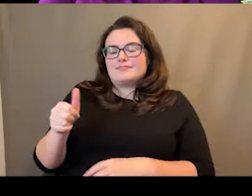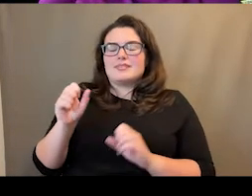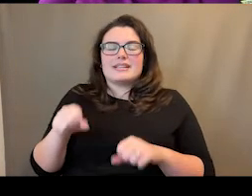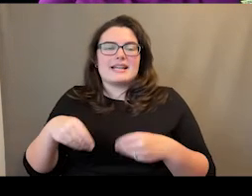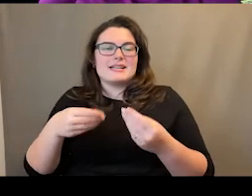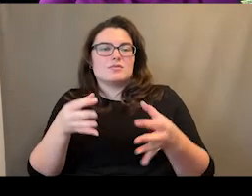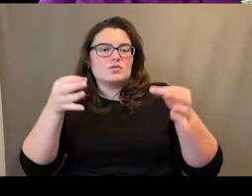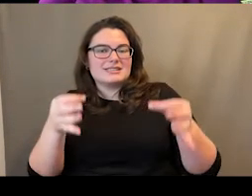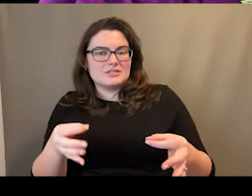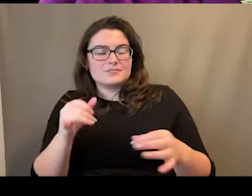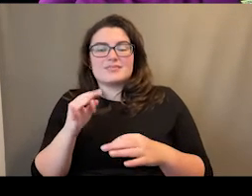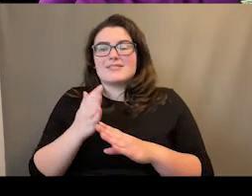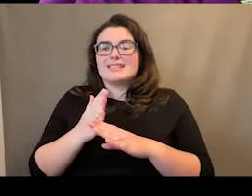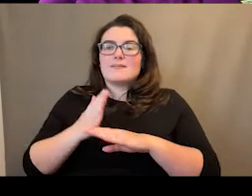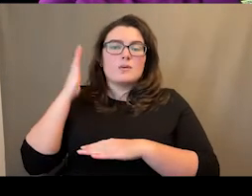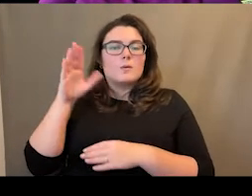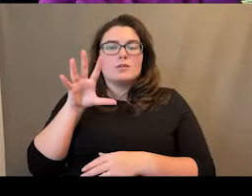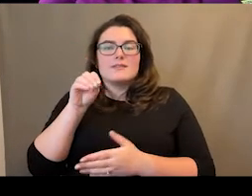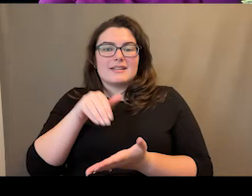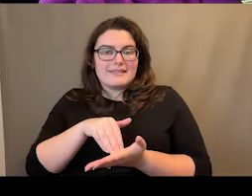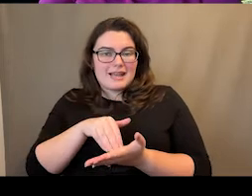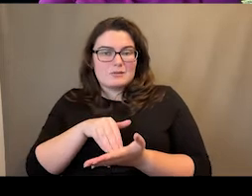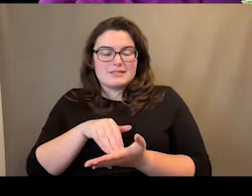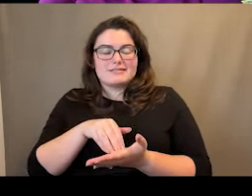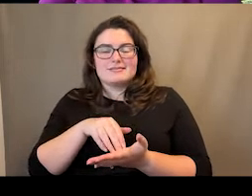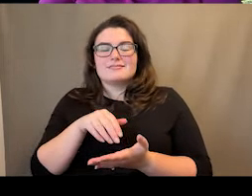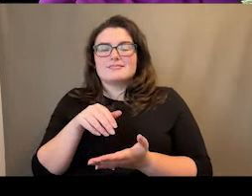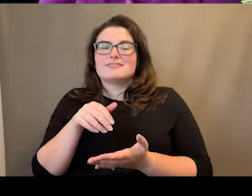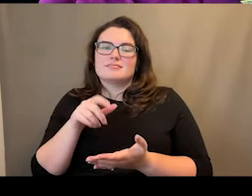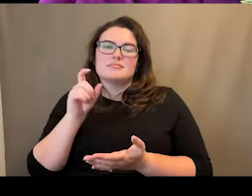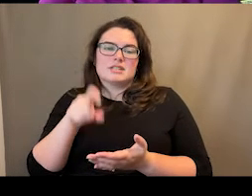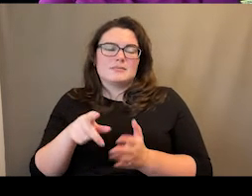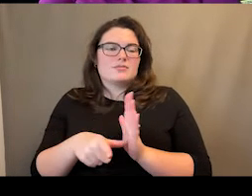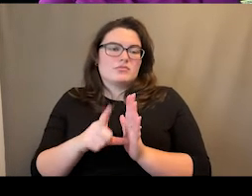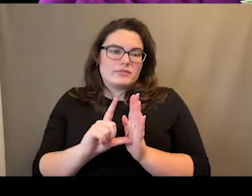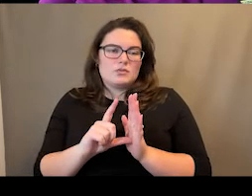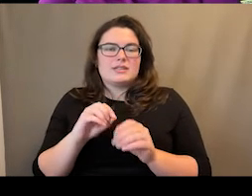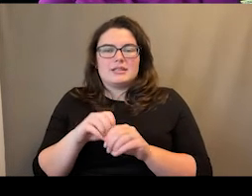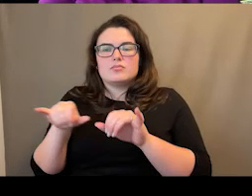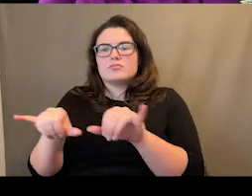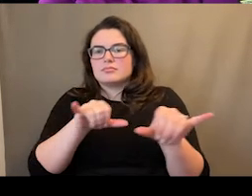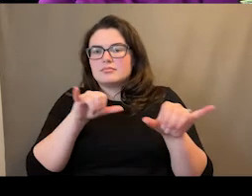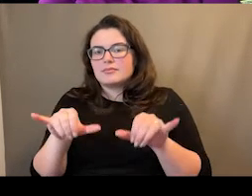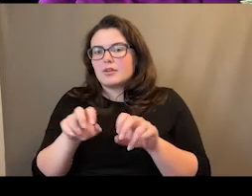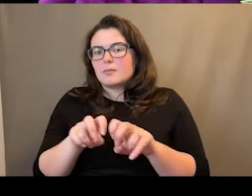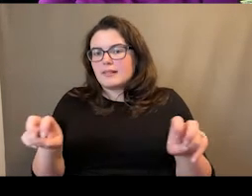If it is over $50,001 it must be reviewed in a regular standard panel. I've already talked about